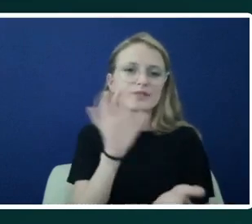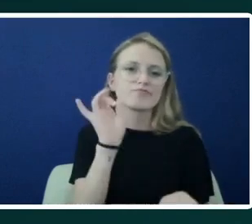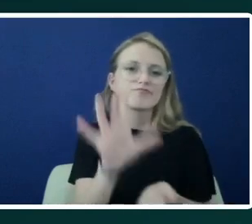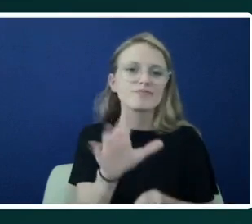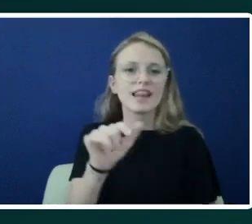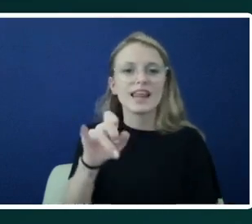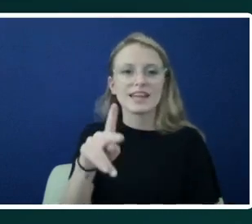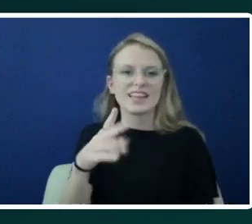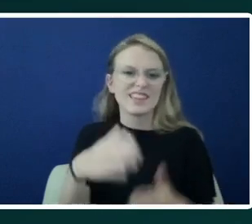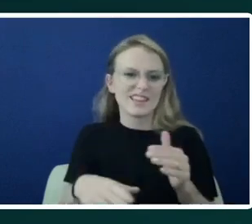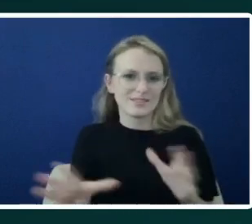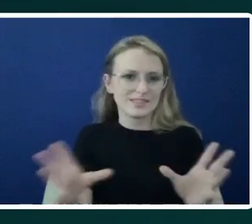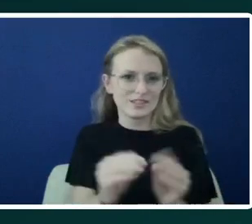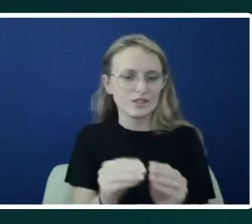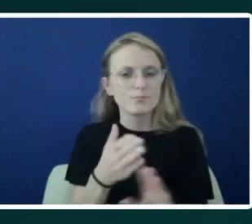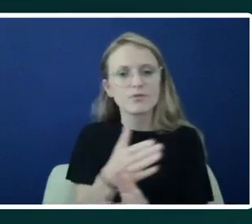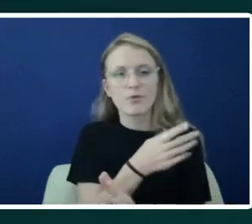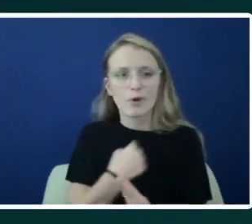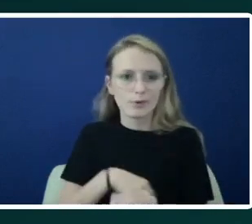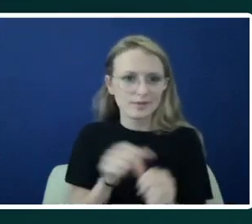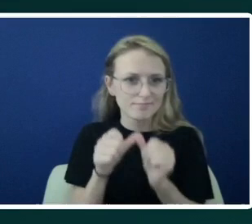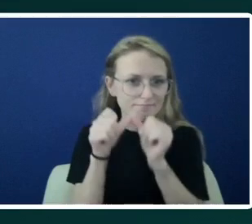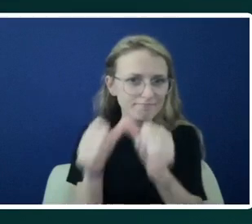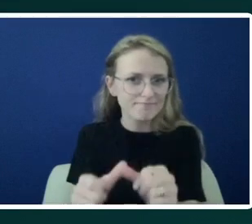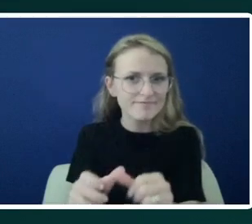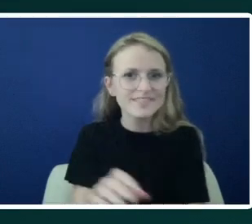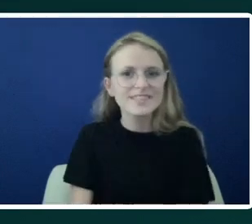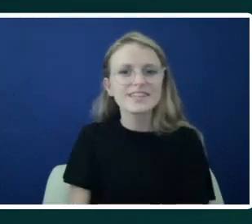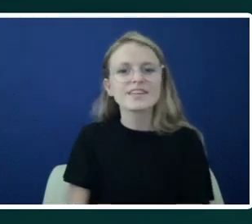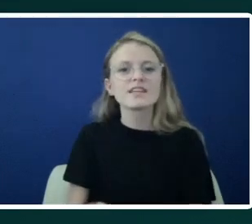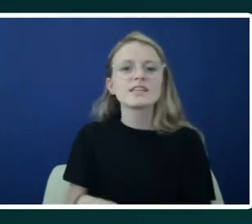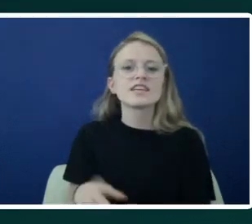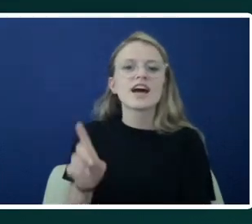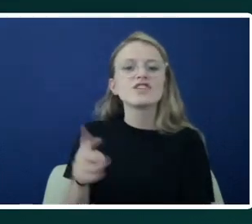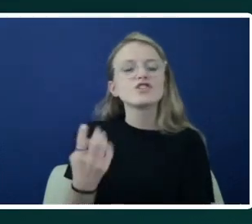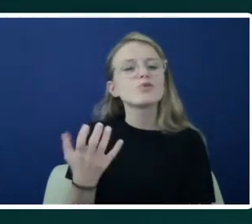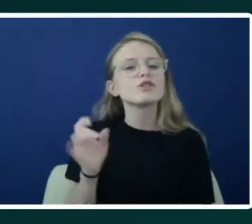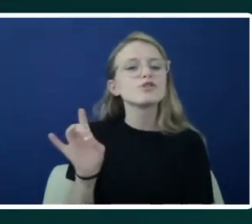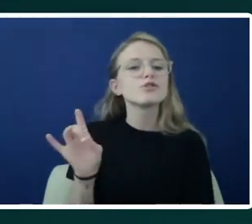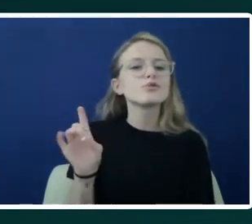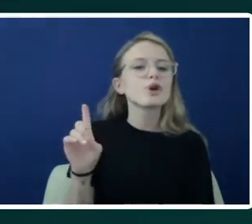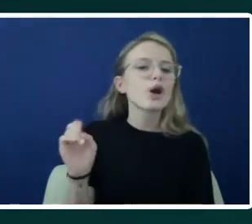Before we go on though, Samir, I want to just pose a question that came up while you were